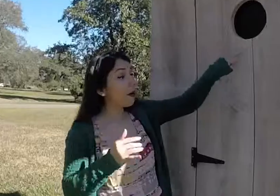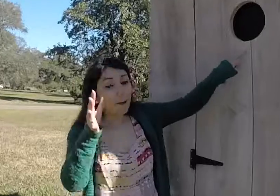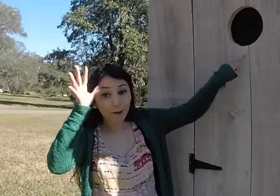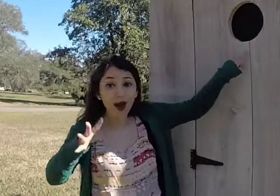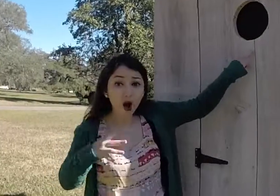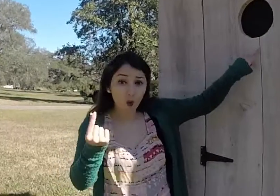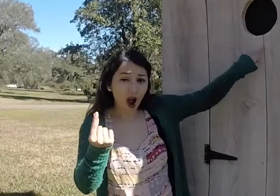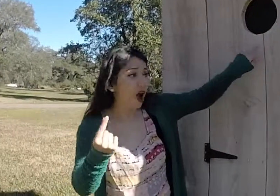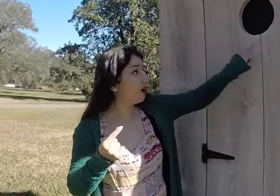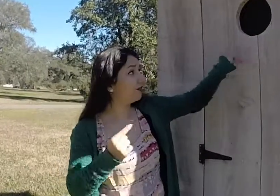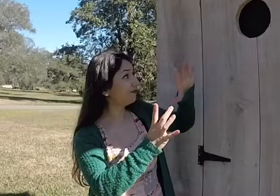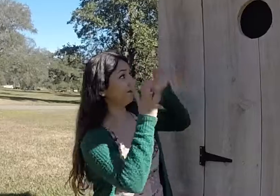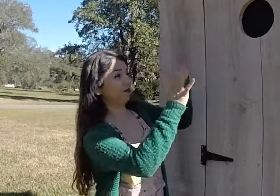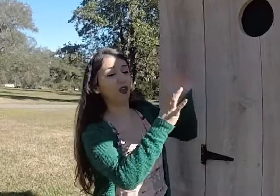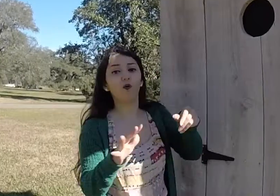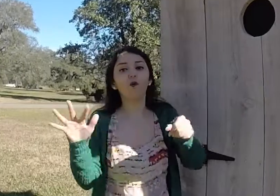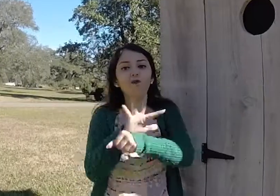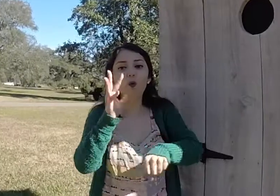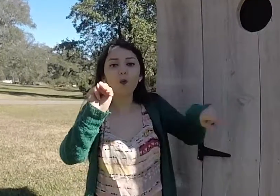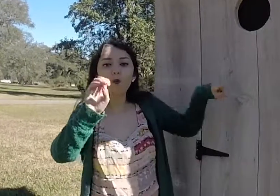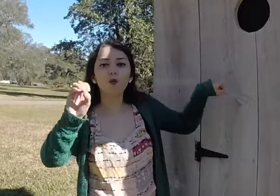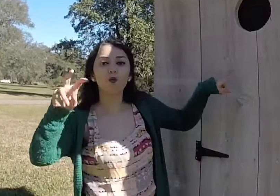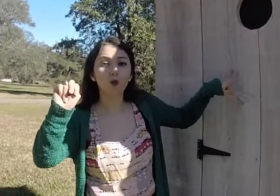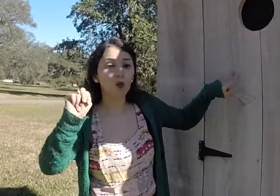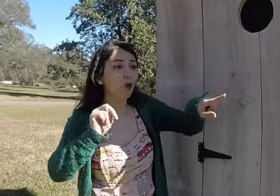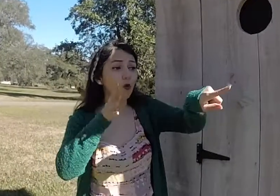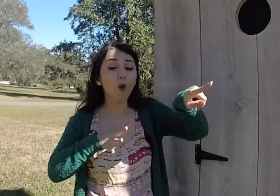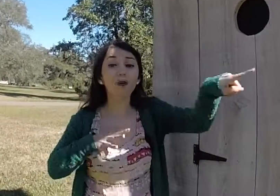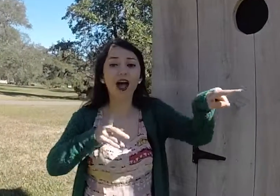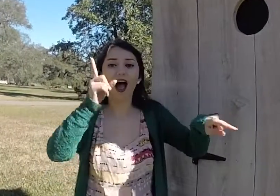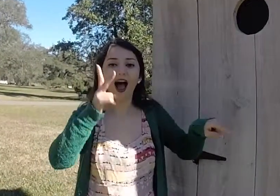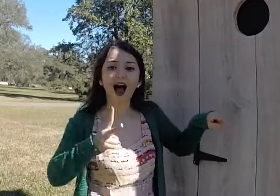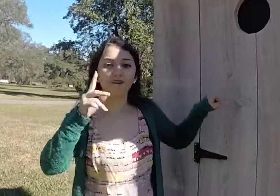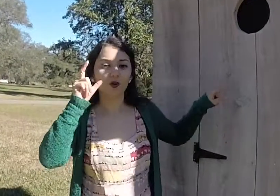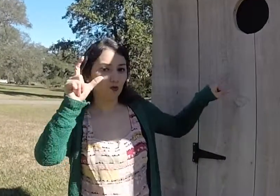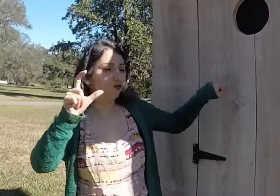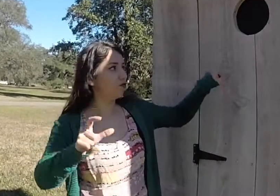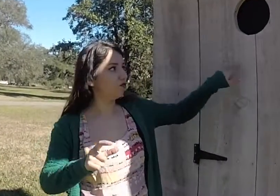This is for men, representing the full moon (we misread the description, it's actually the SUN >.<) and the women's is half moon